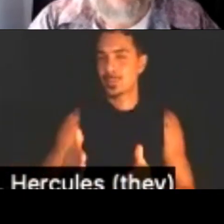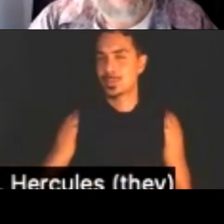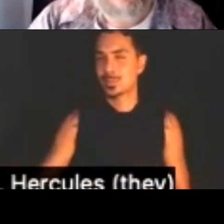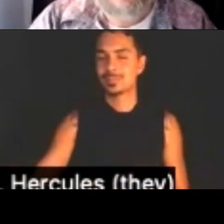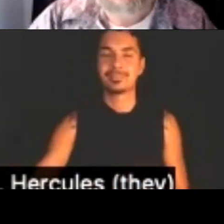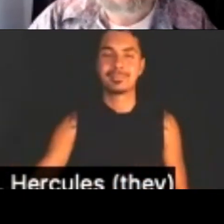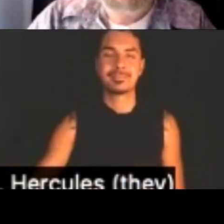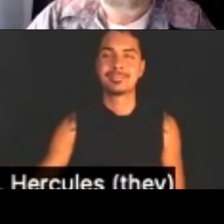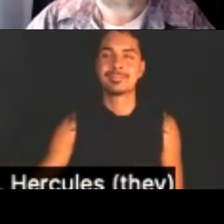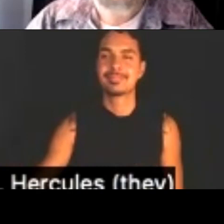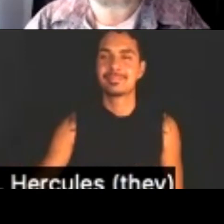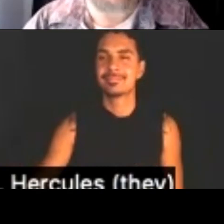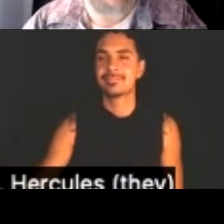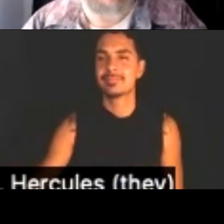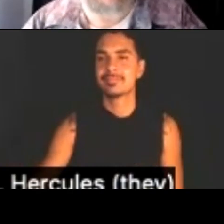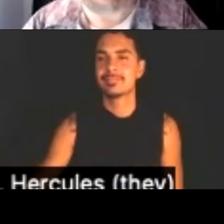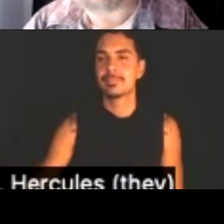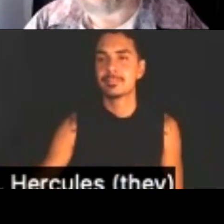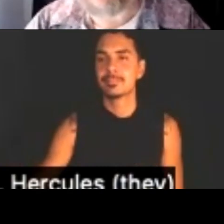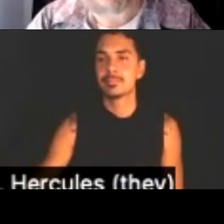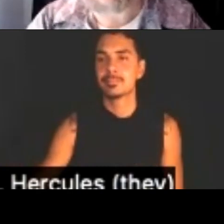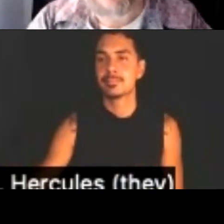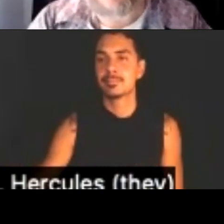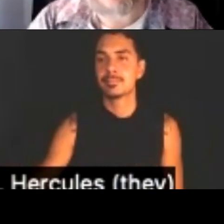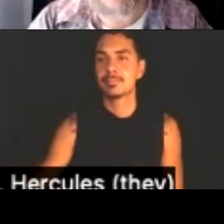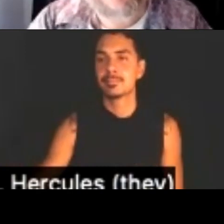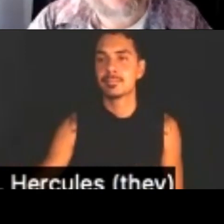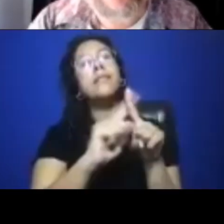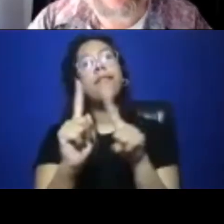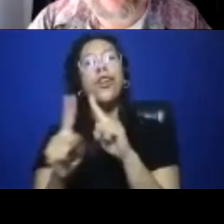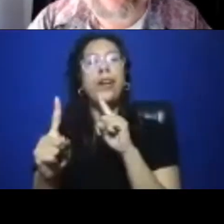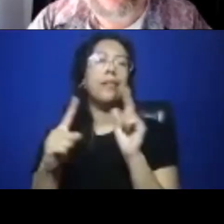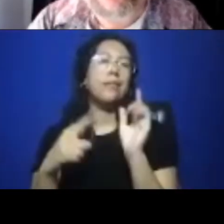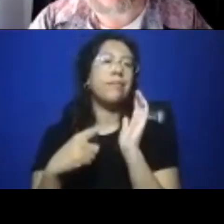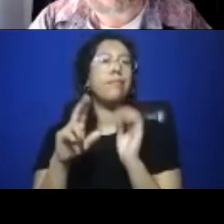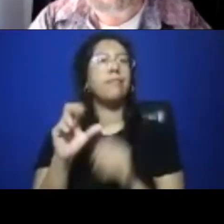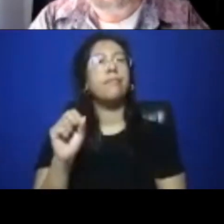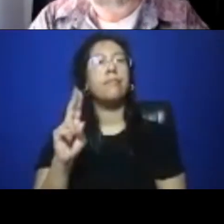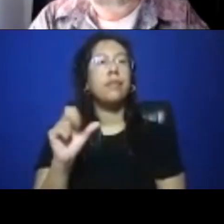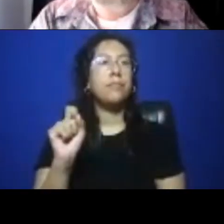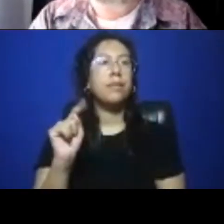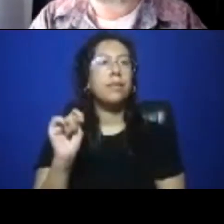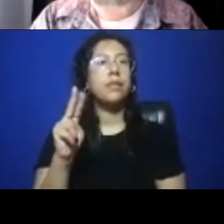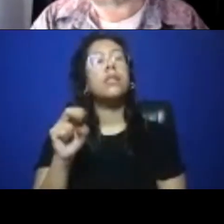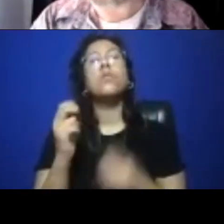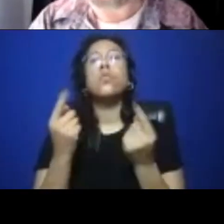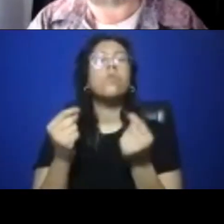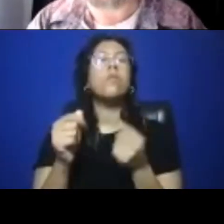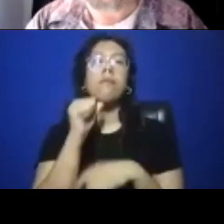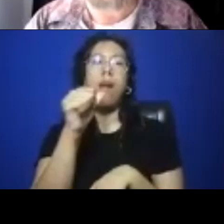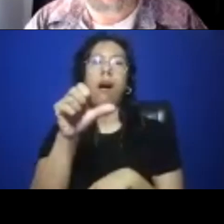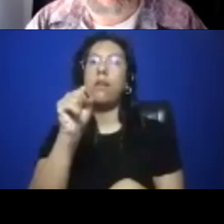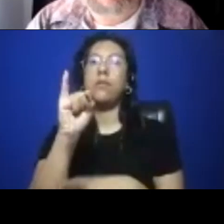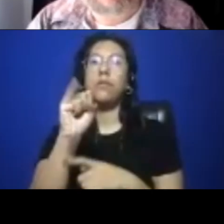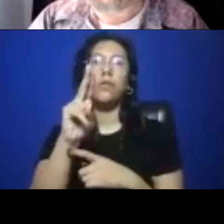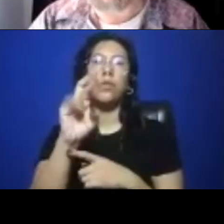If we shift to a slightly different subject, when we look at non-suicidal self injuries. So a lot of times people think of this as cutting